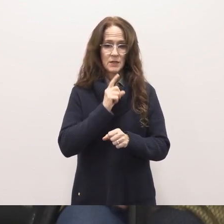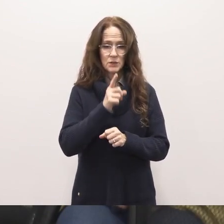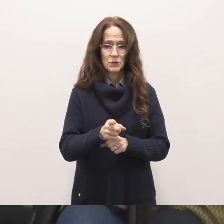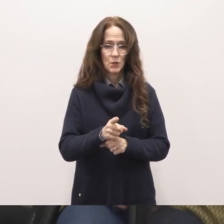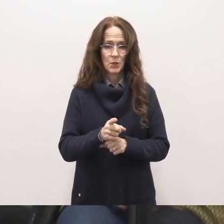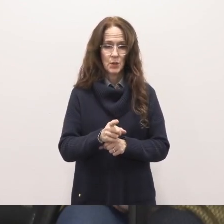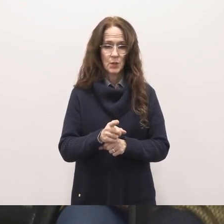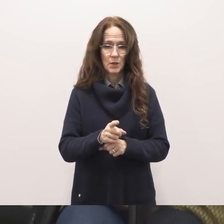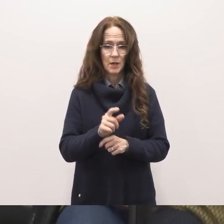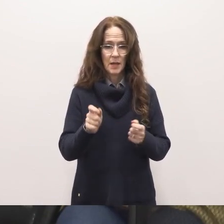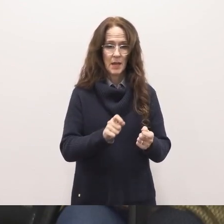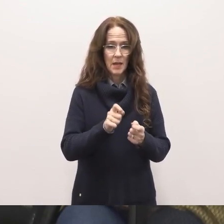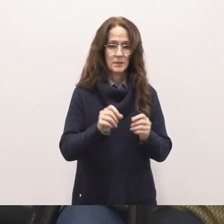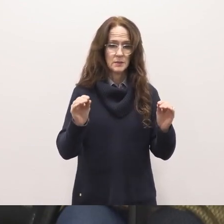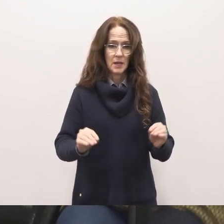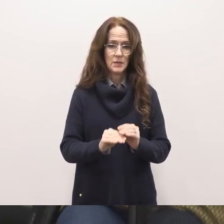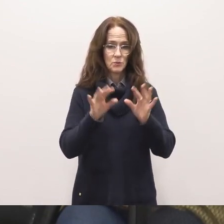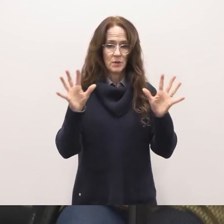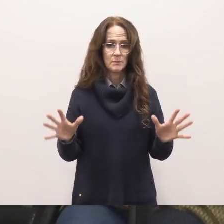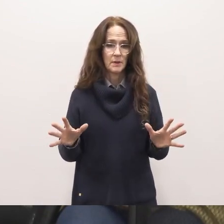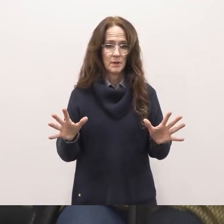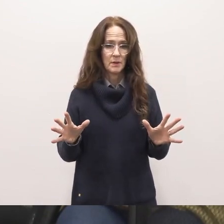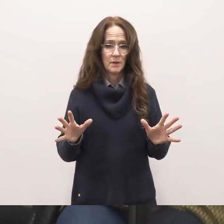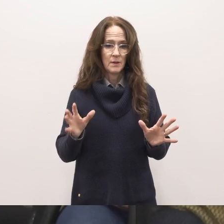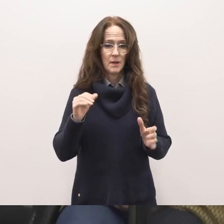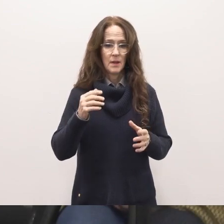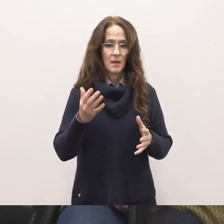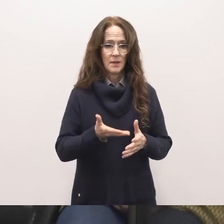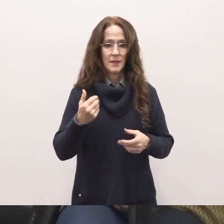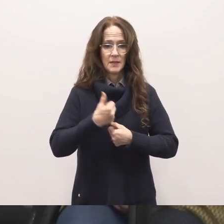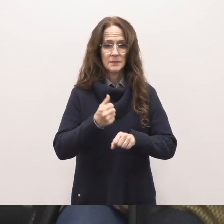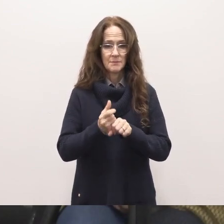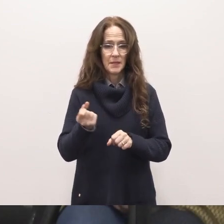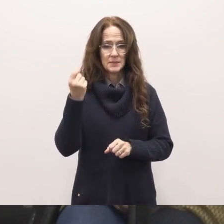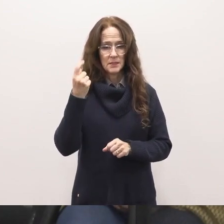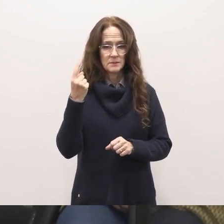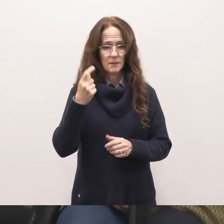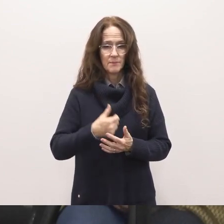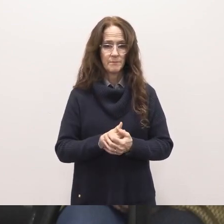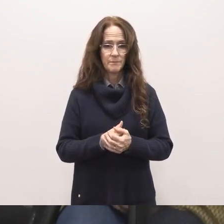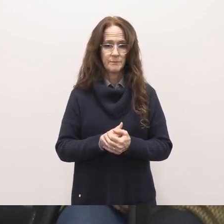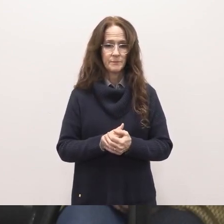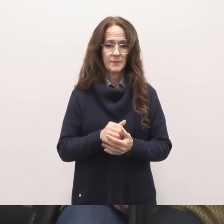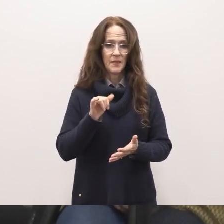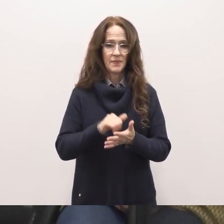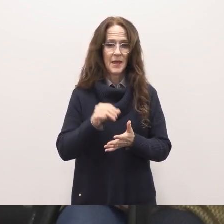there's accuracy, transparency, that things make sense. So, that's really, I think, what the opinion can give you